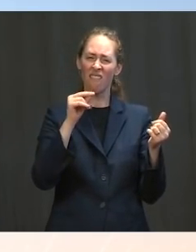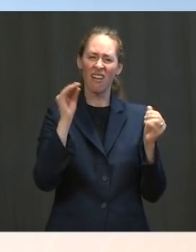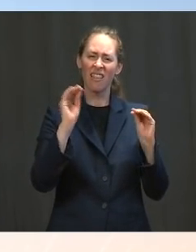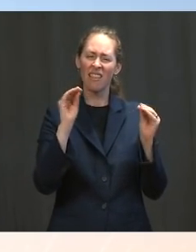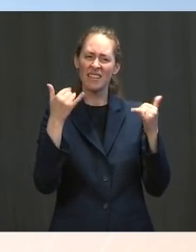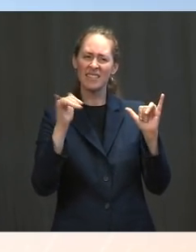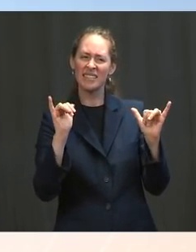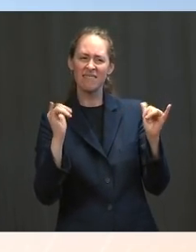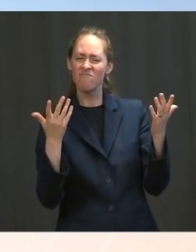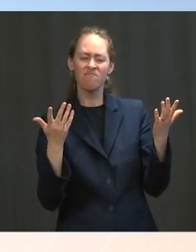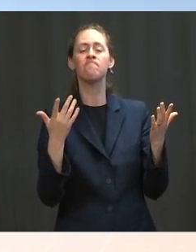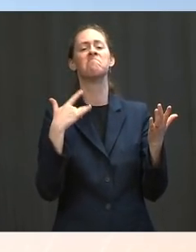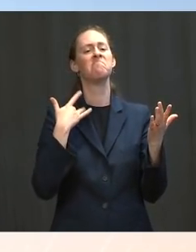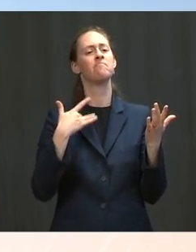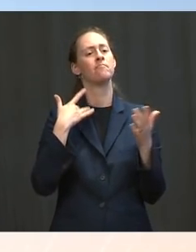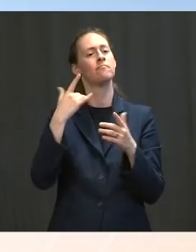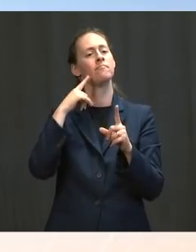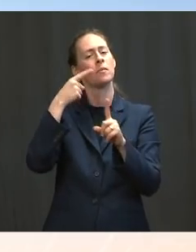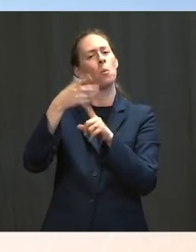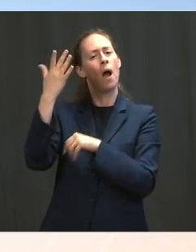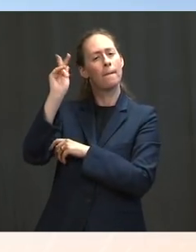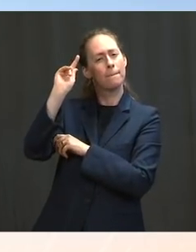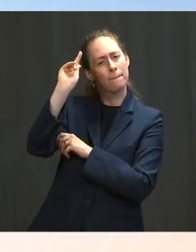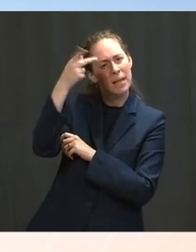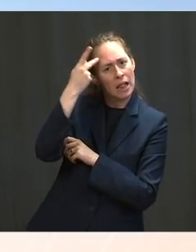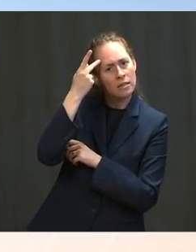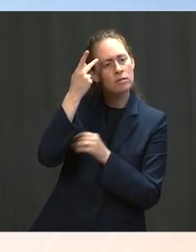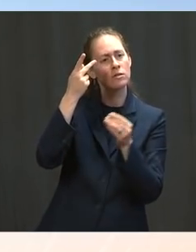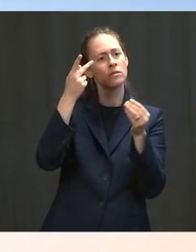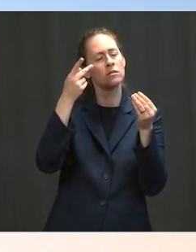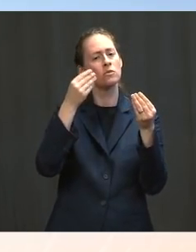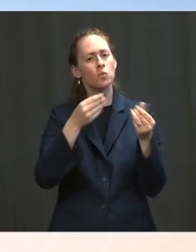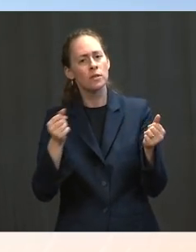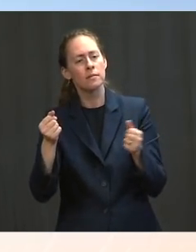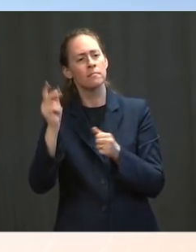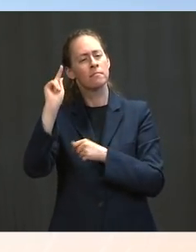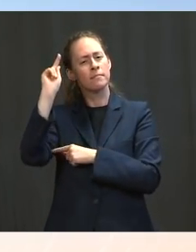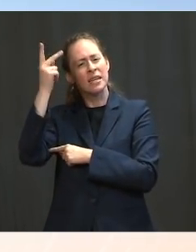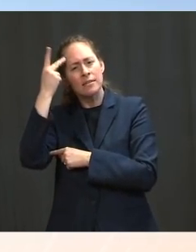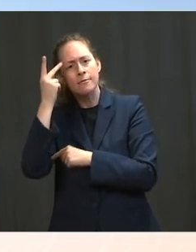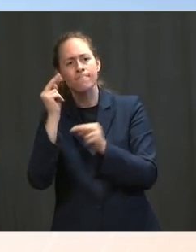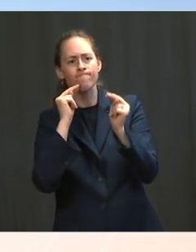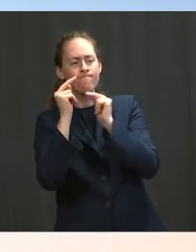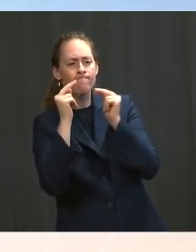is a political solution and political negotiations and discussions, which we hope will reconvene soon,